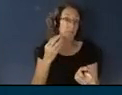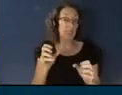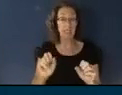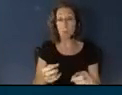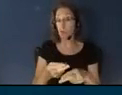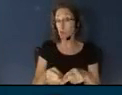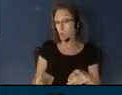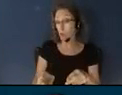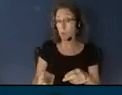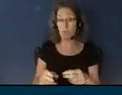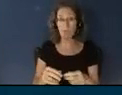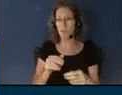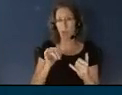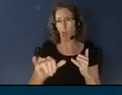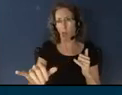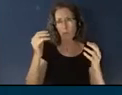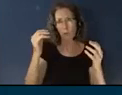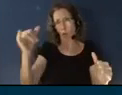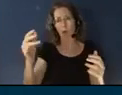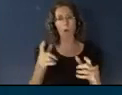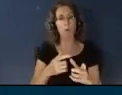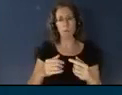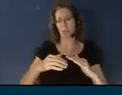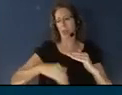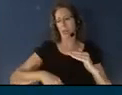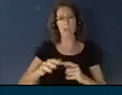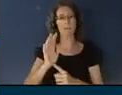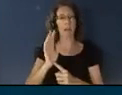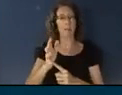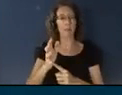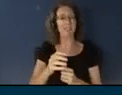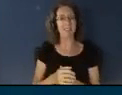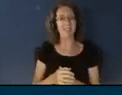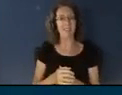but not be long it could be less than five minutes. um The platform that we're using